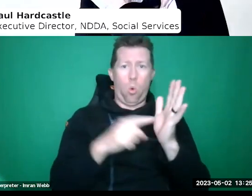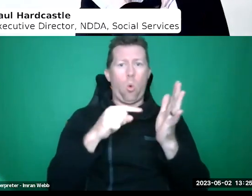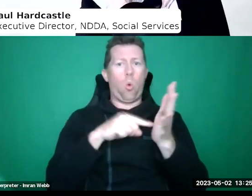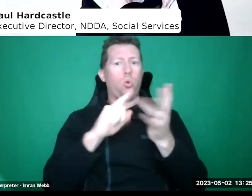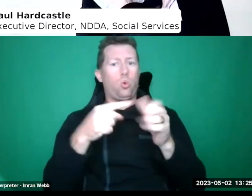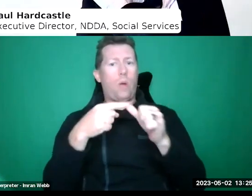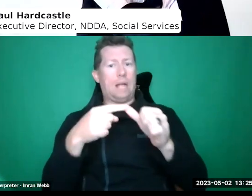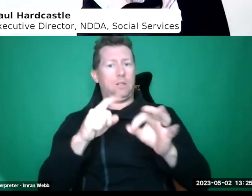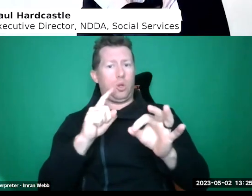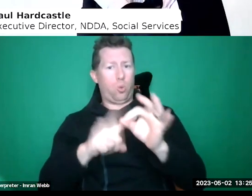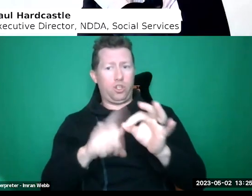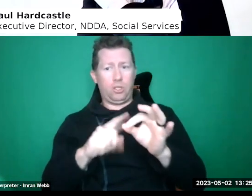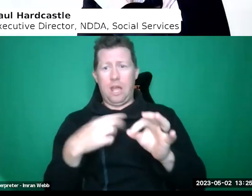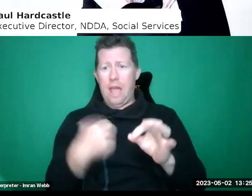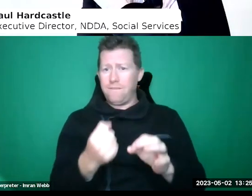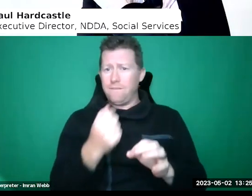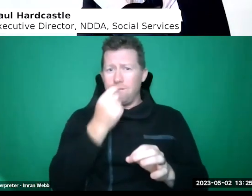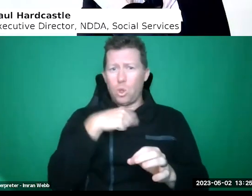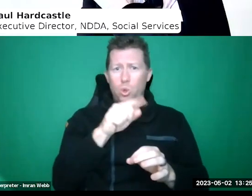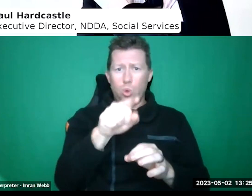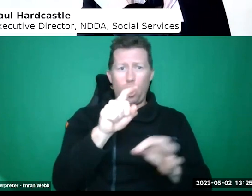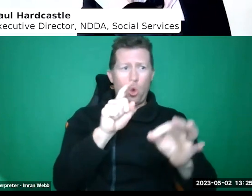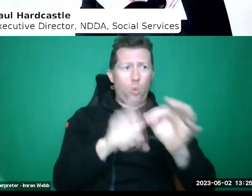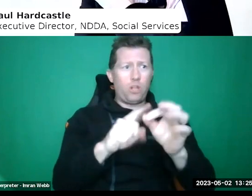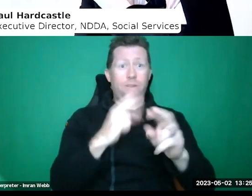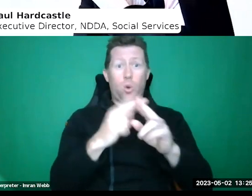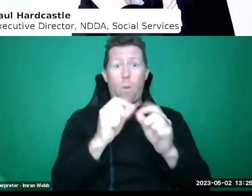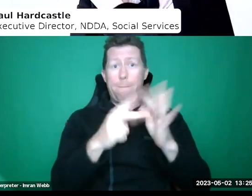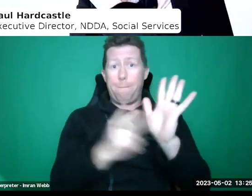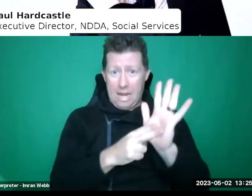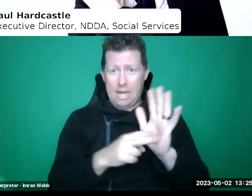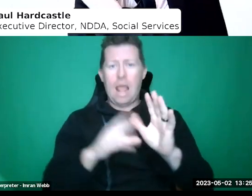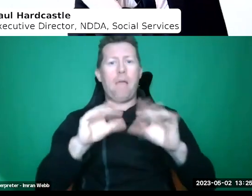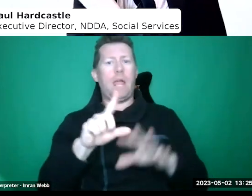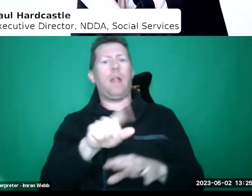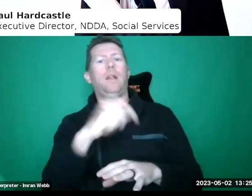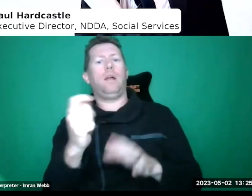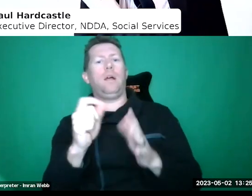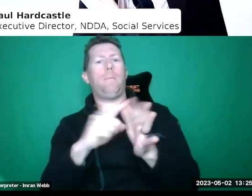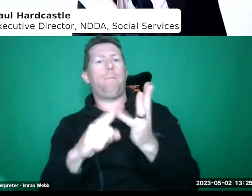I have a couple of questions for Ben and then a couple of questions for Paul.